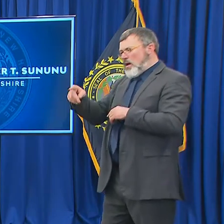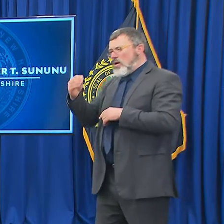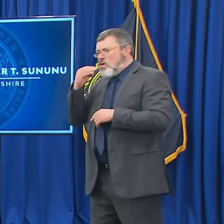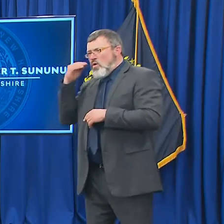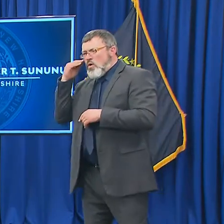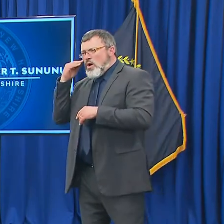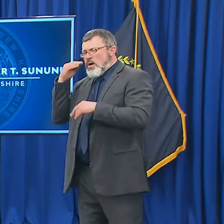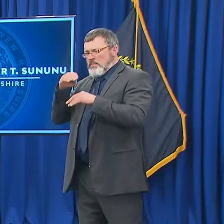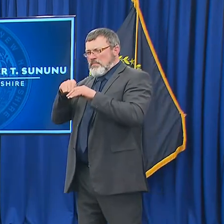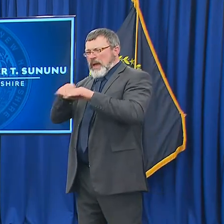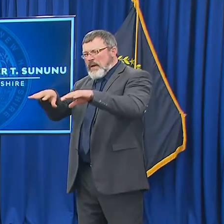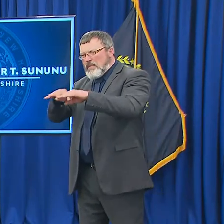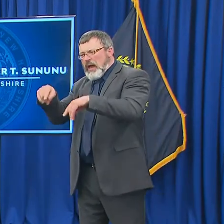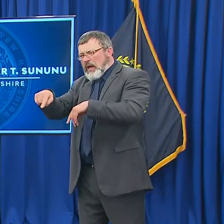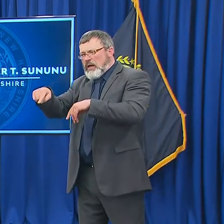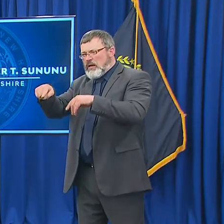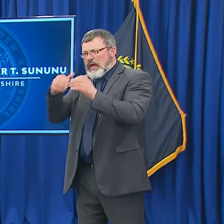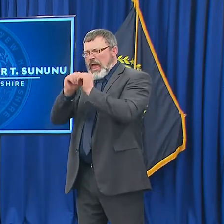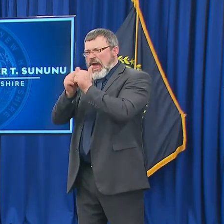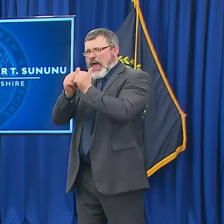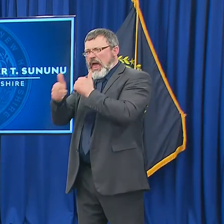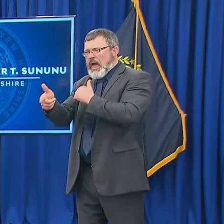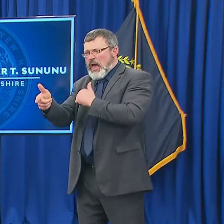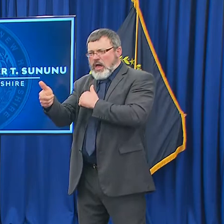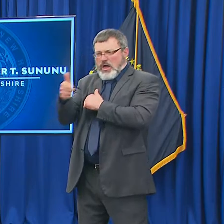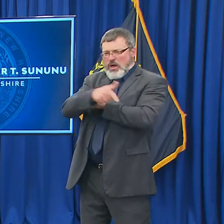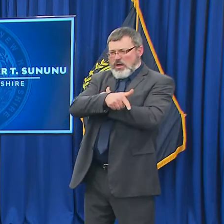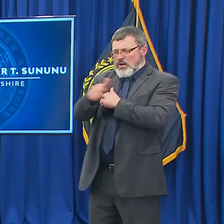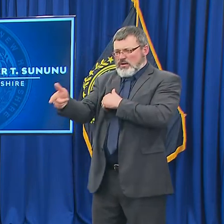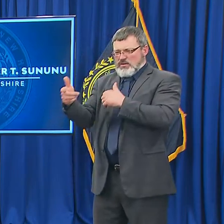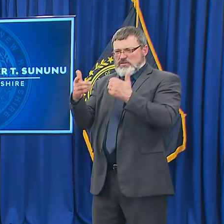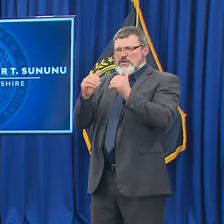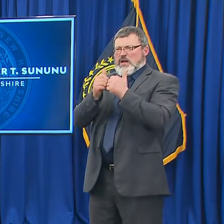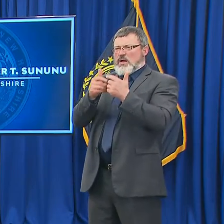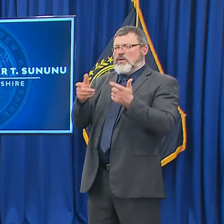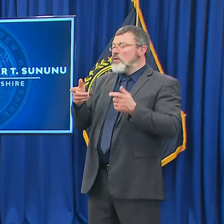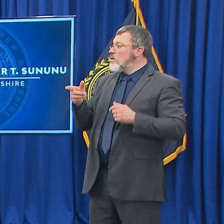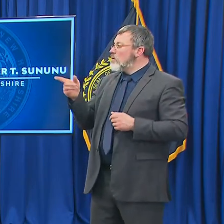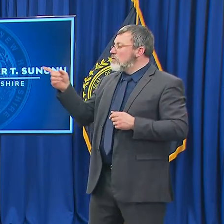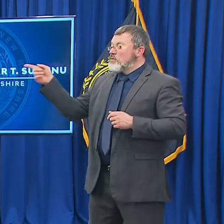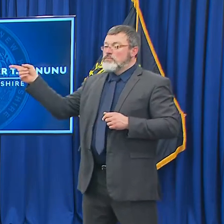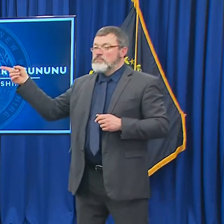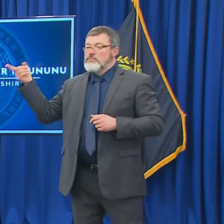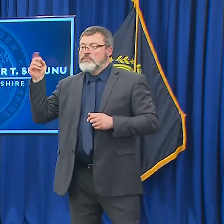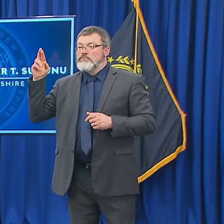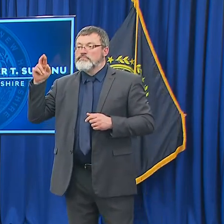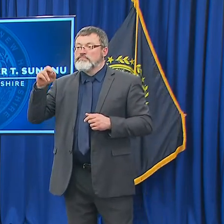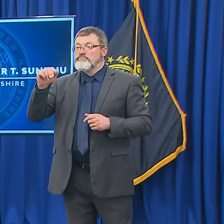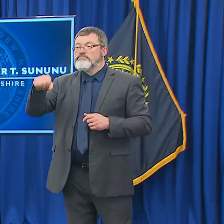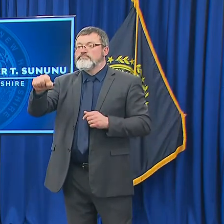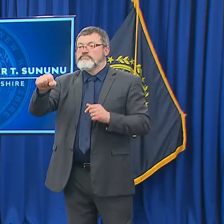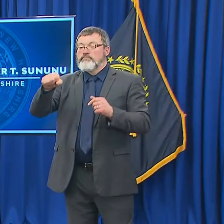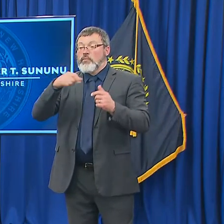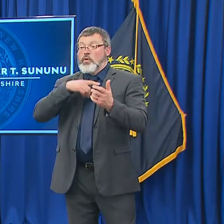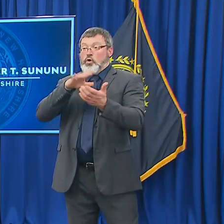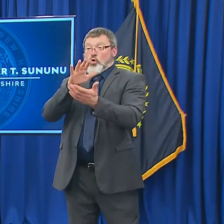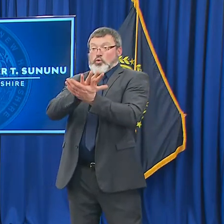that the total number now is at 17 small clusters averaging maybe five infections per cluster.